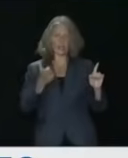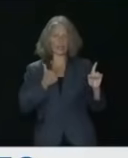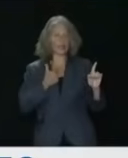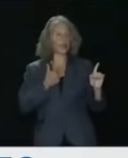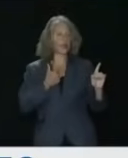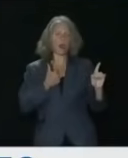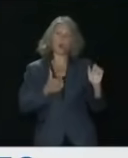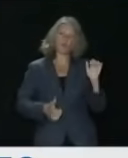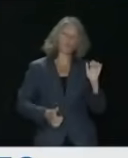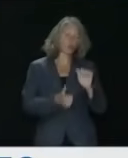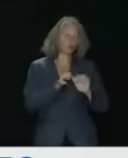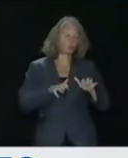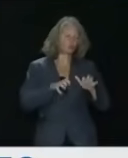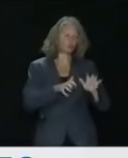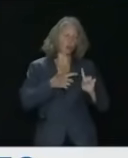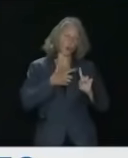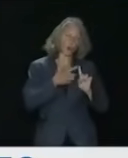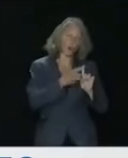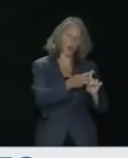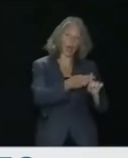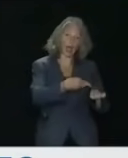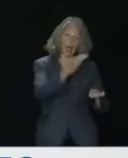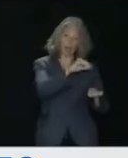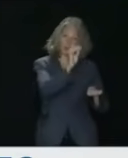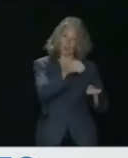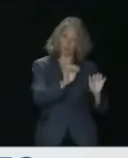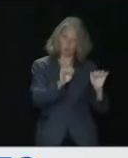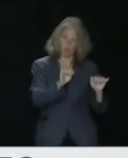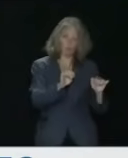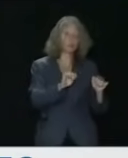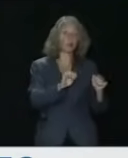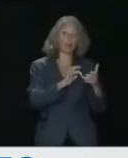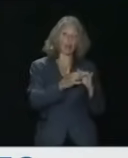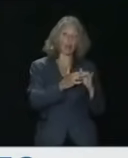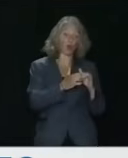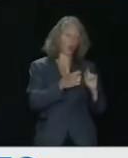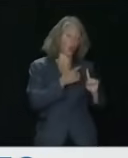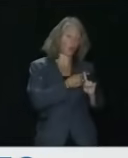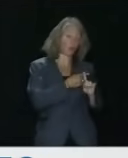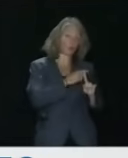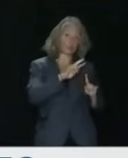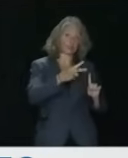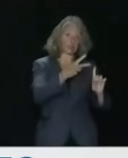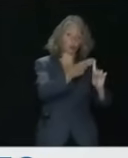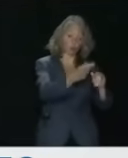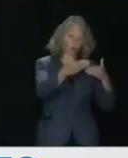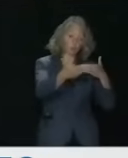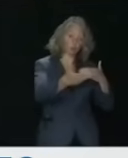MAXIMIZED NUMBER OF INDIVIDUALS BENEFITTING FROM THE FIRST DOSE